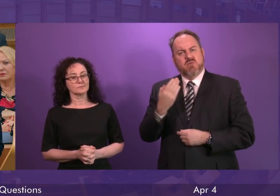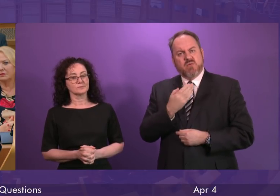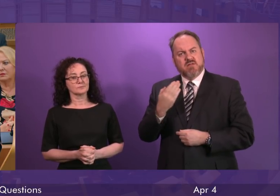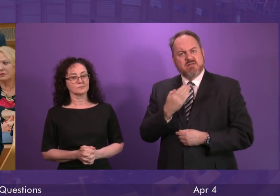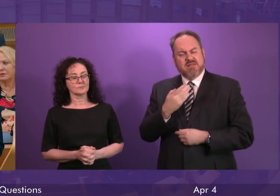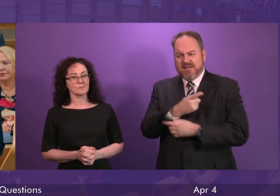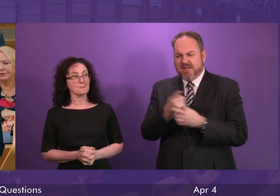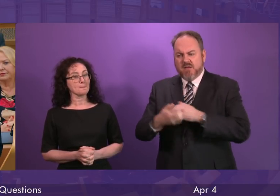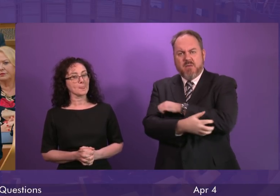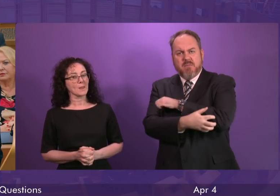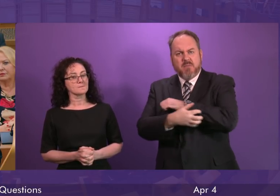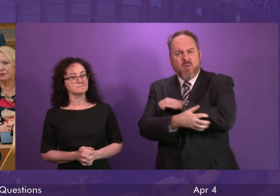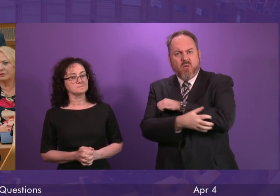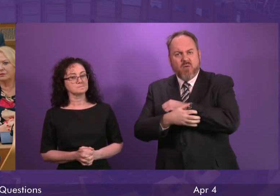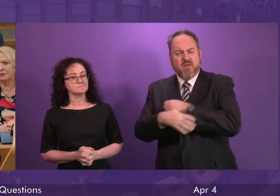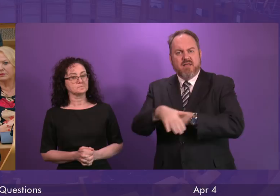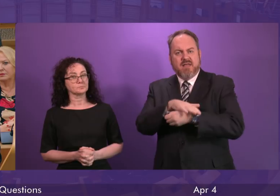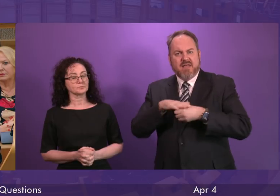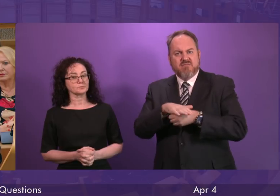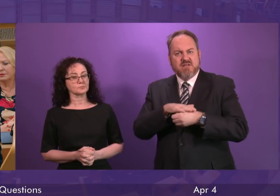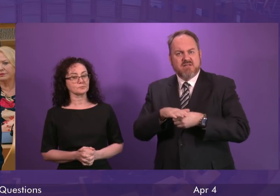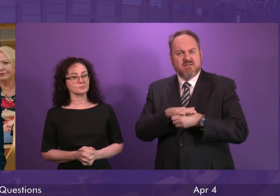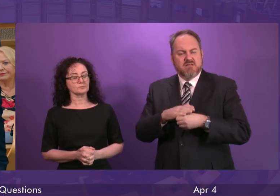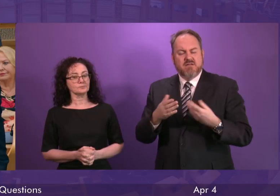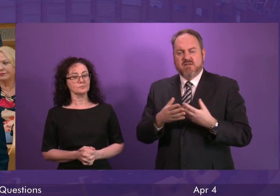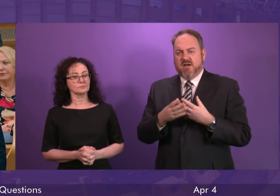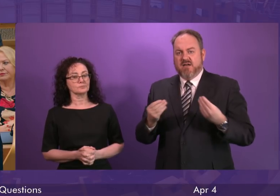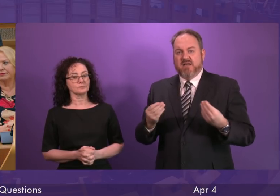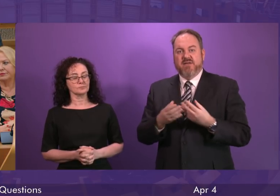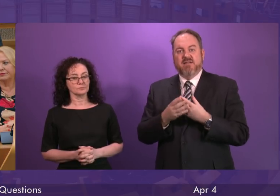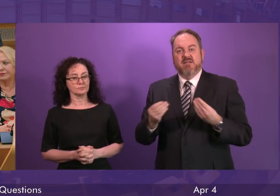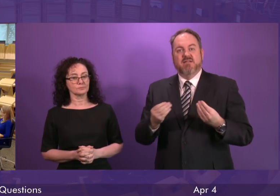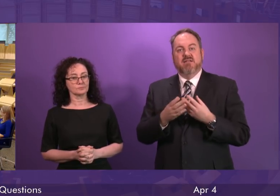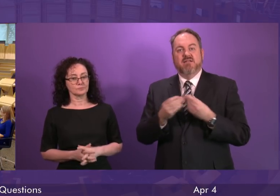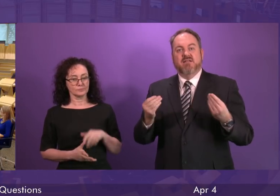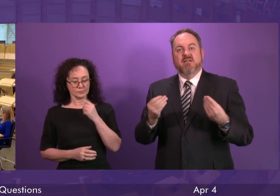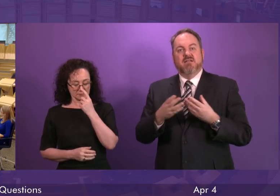in deprived areas, are losing out because of a lack of subject choice. Does the First Minister agree?